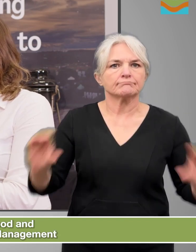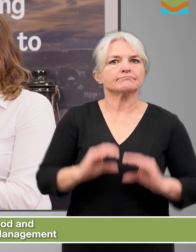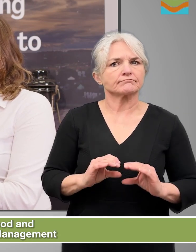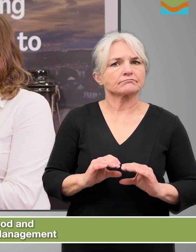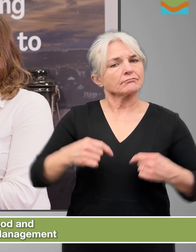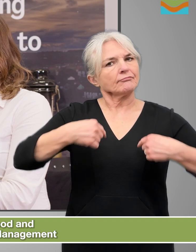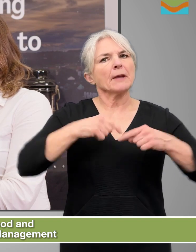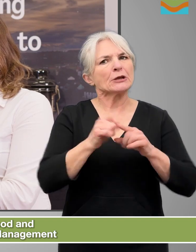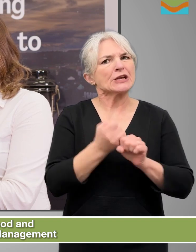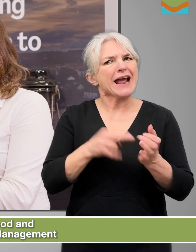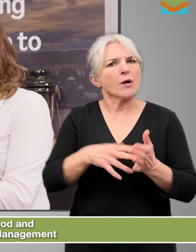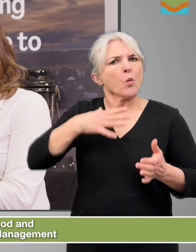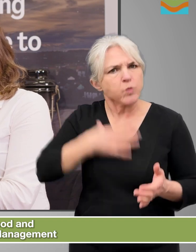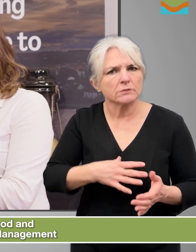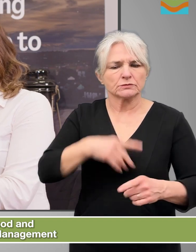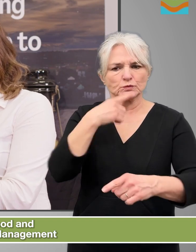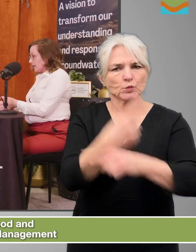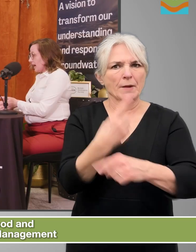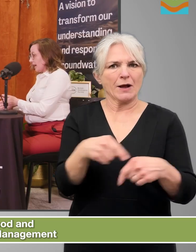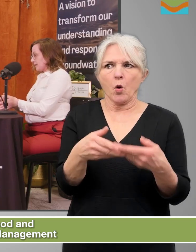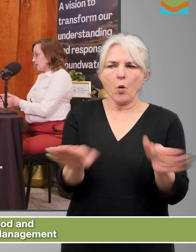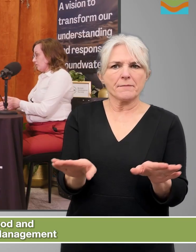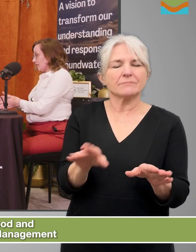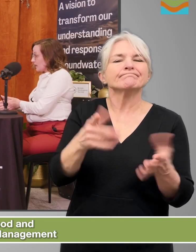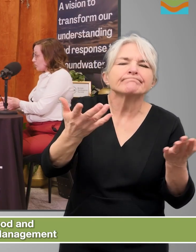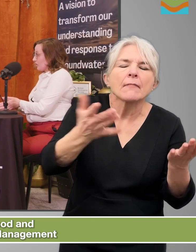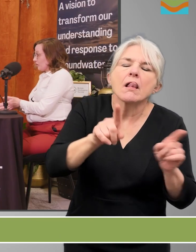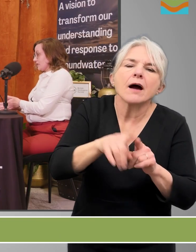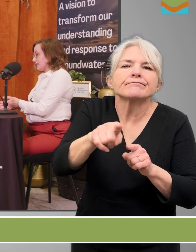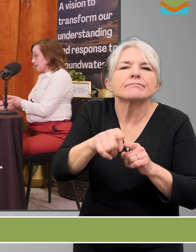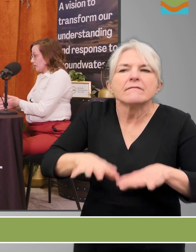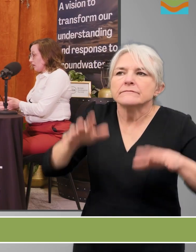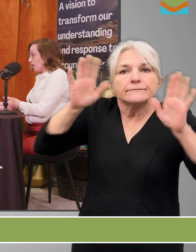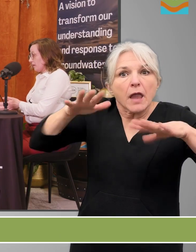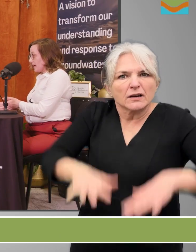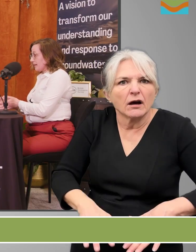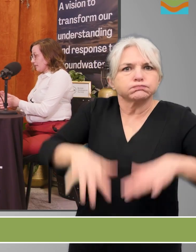we are focused around the Flood and Water Management Act and Risk Management Authorities. So RMAs,